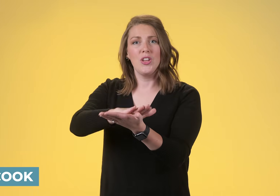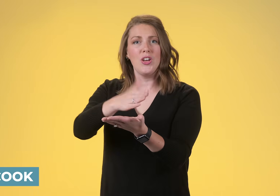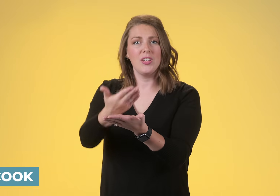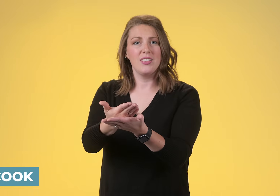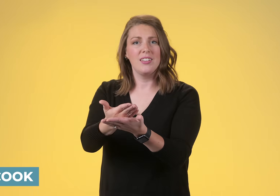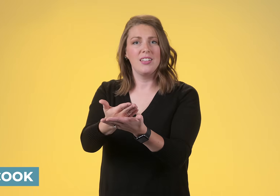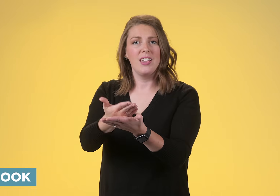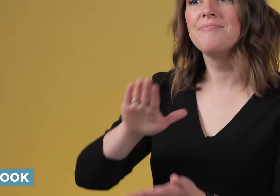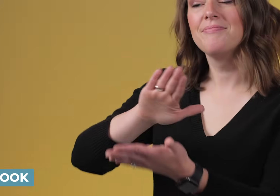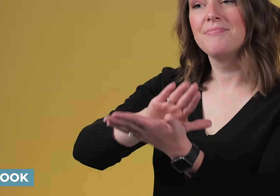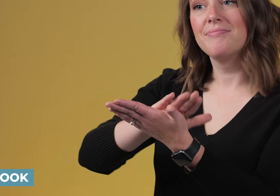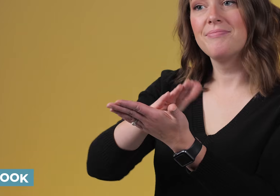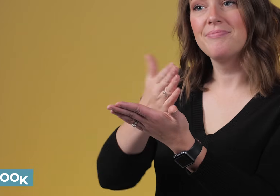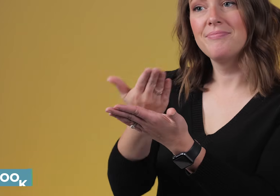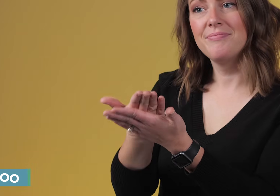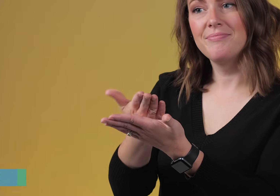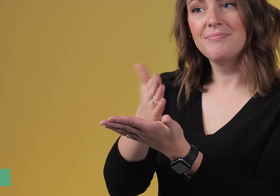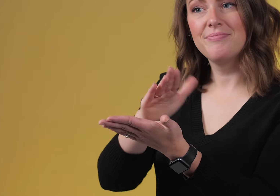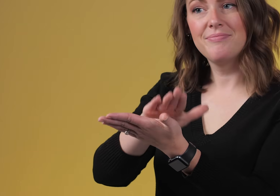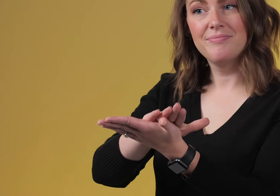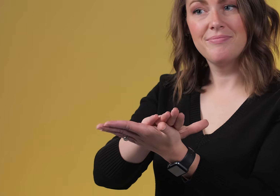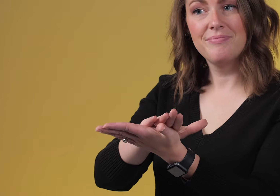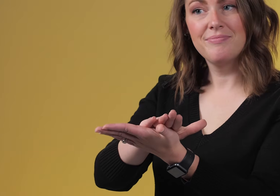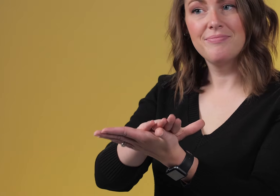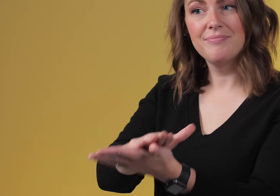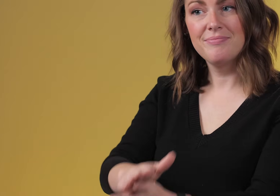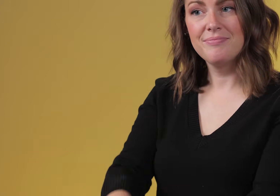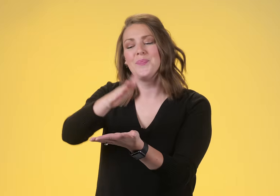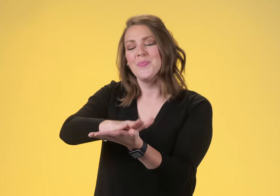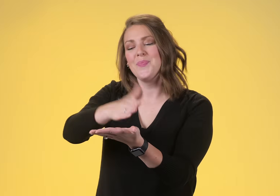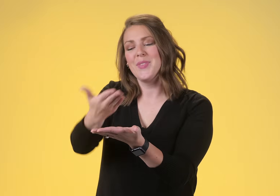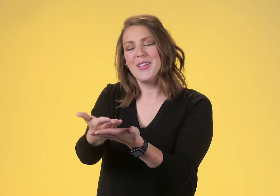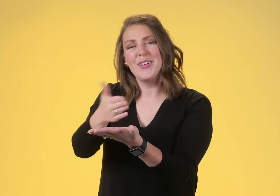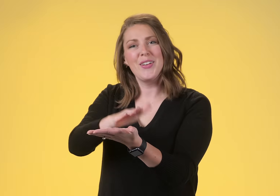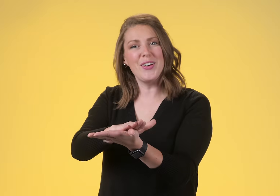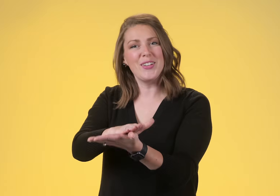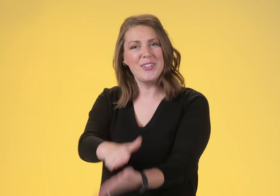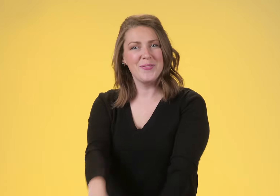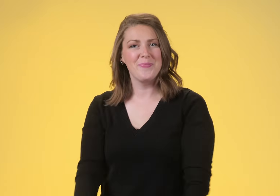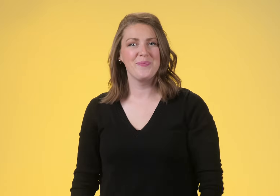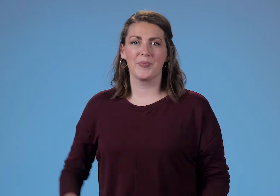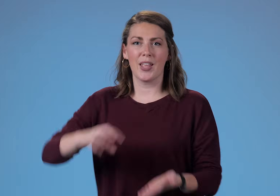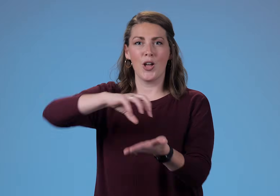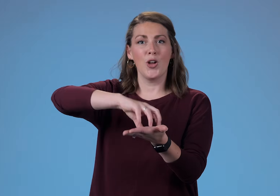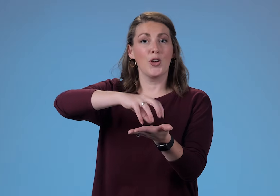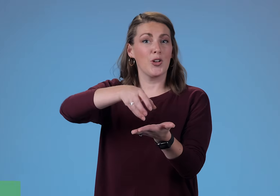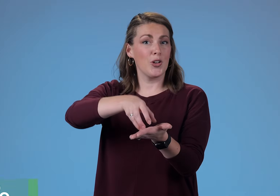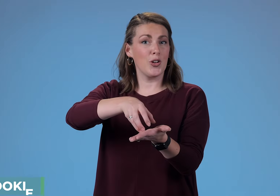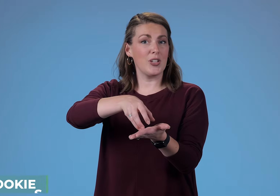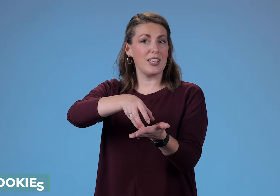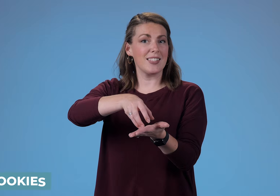COOK It's just like you're flipping something when you're cooking it. COOK COKIES